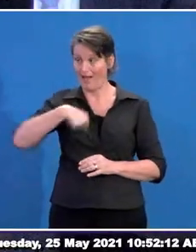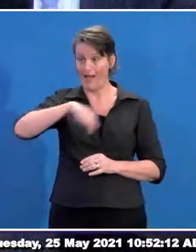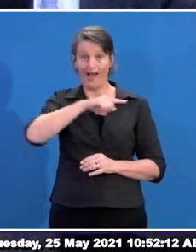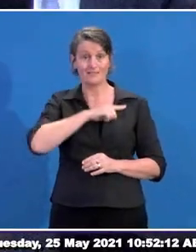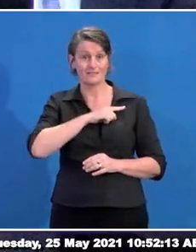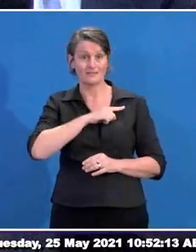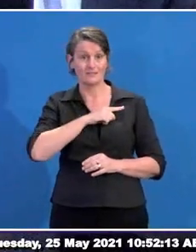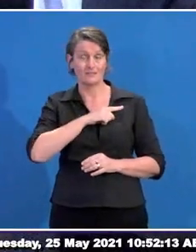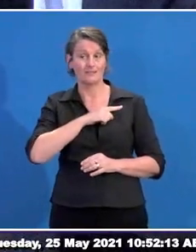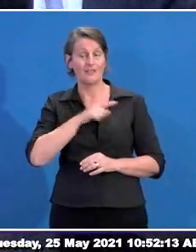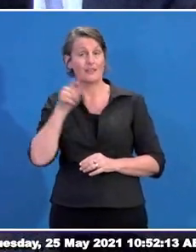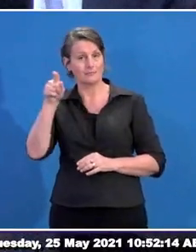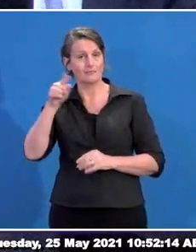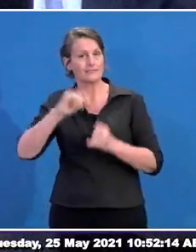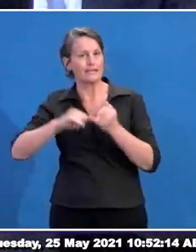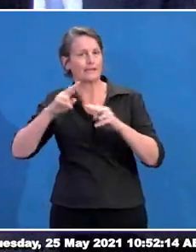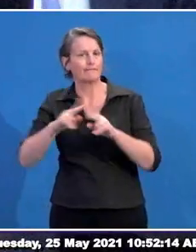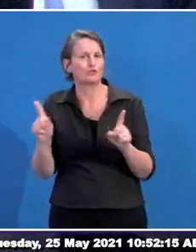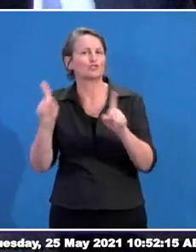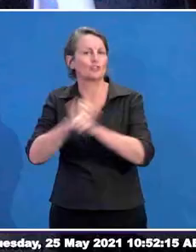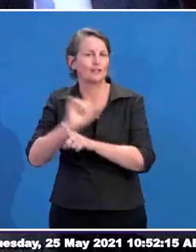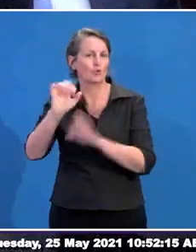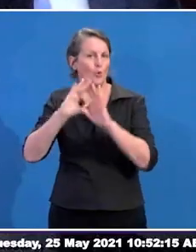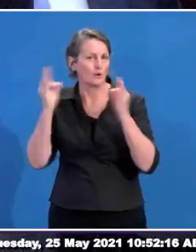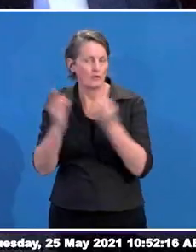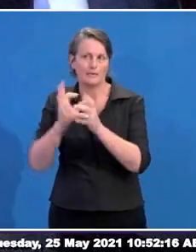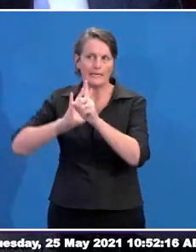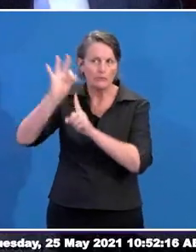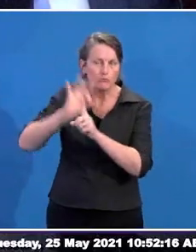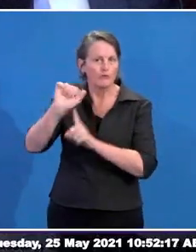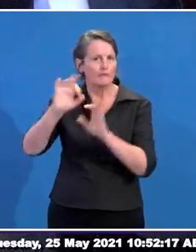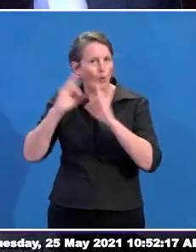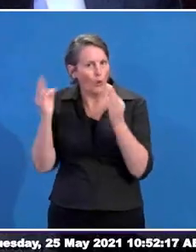what has changed and what improvements have been made since that time.